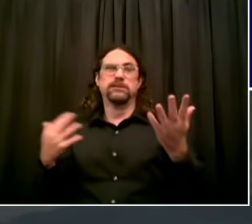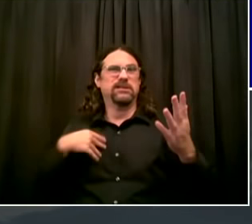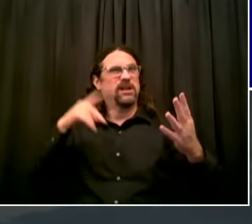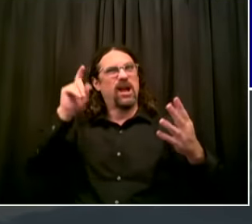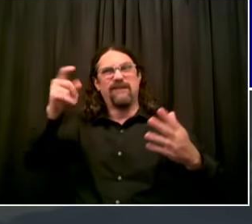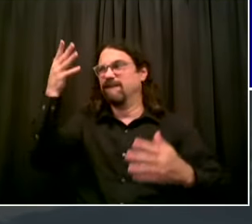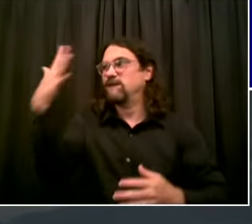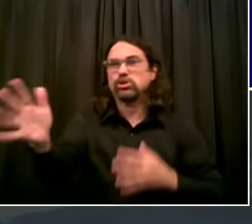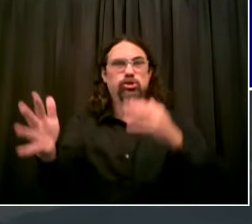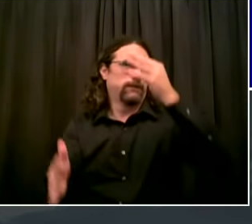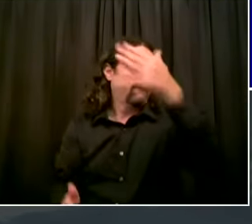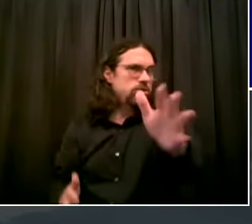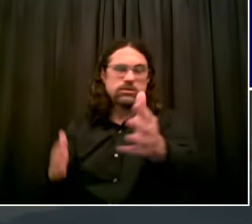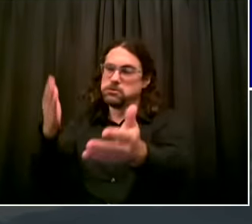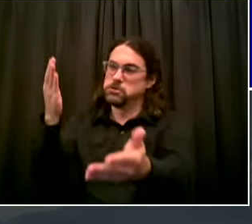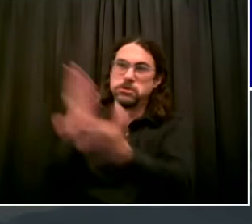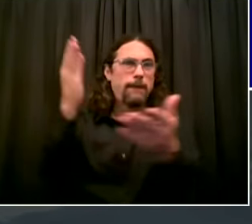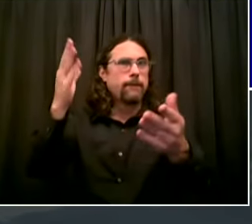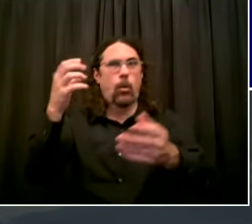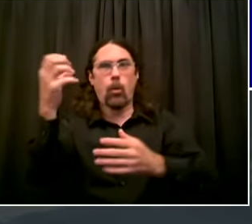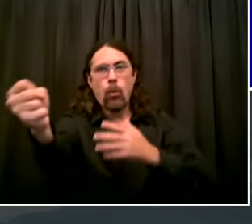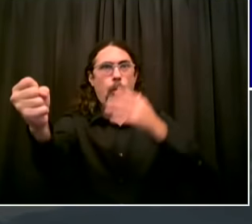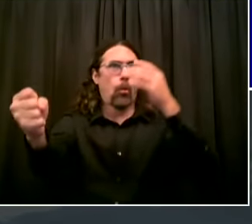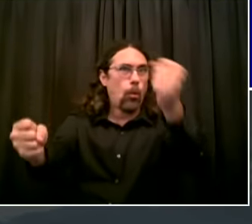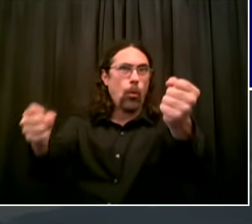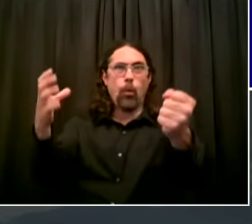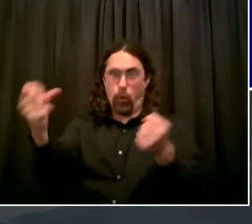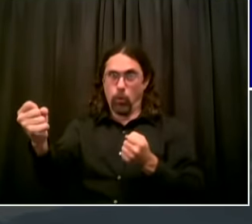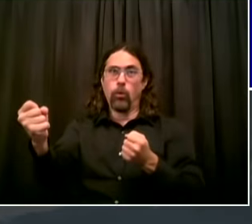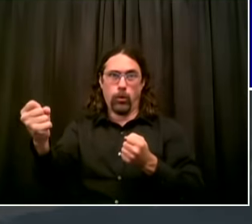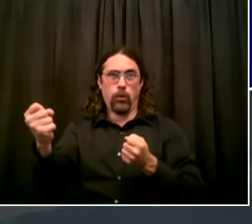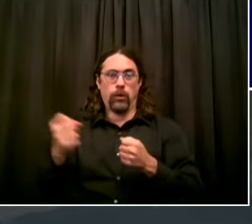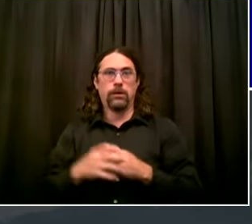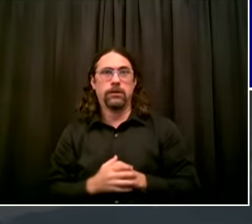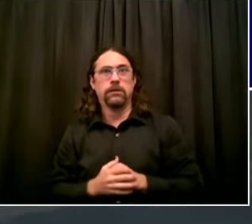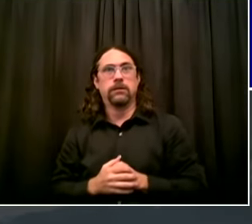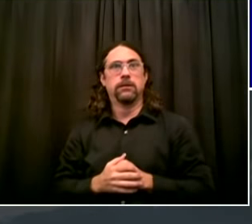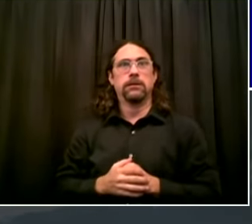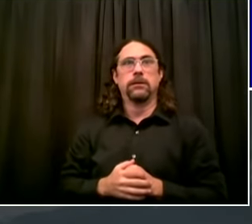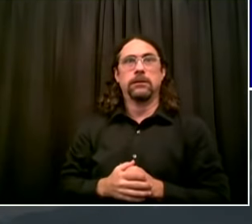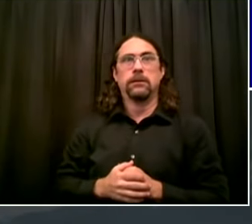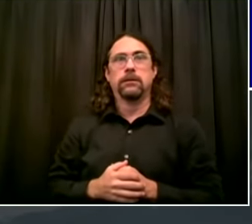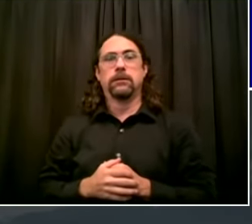TODAY, 3.25%. WE HAVE NOT SEEN A DAY LIKE THAT IN QUTIE A WHILE.